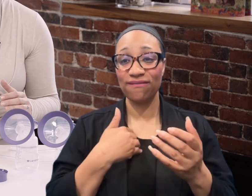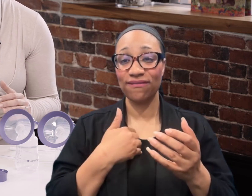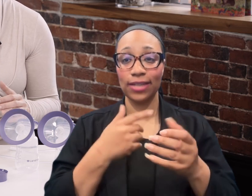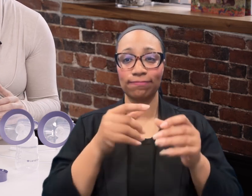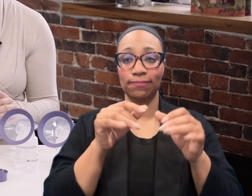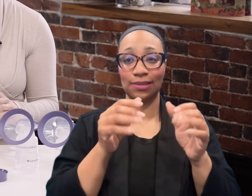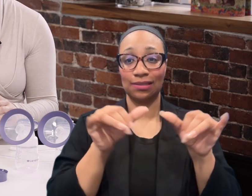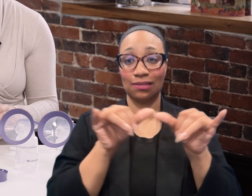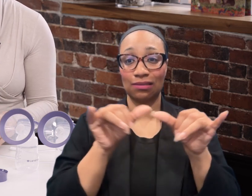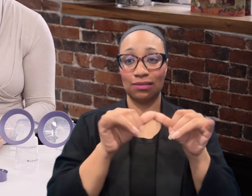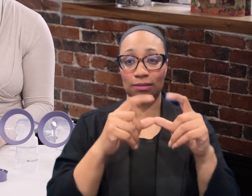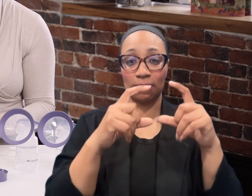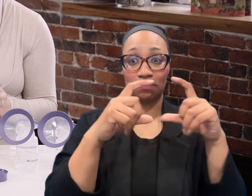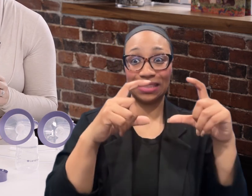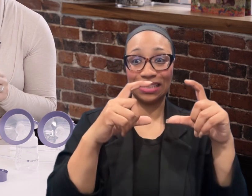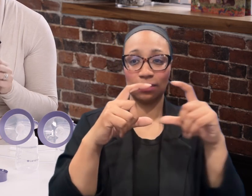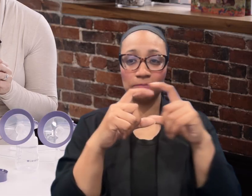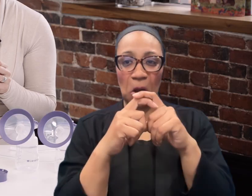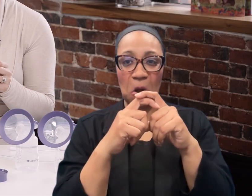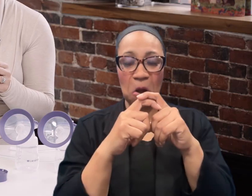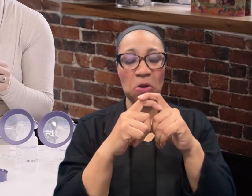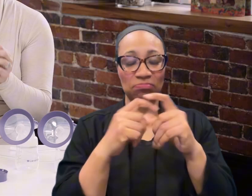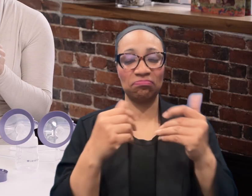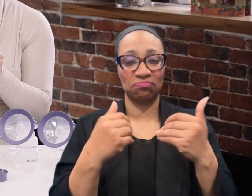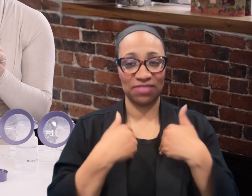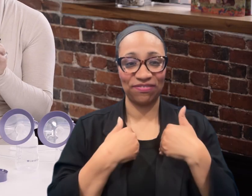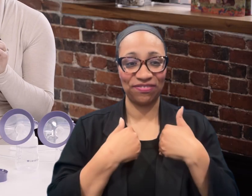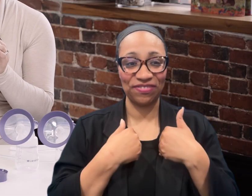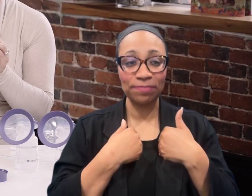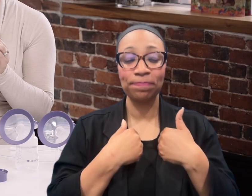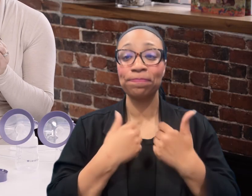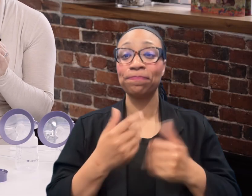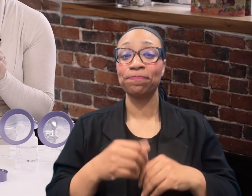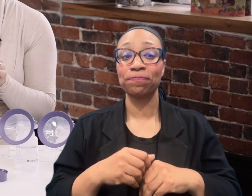special feature is that you might notice this pump is really small and it does have a belt clip here,